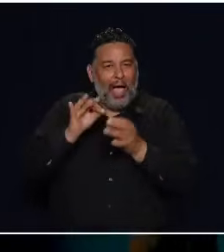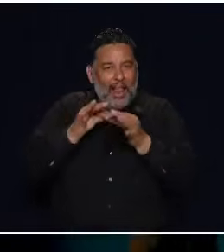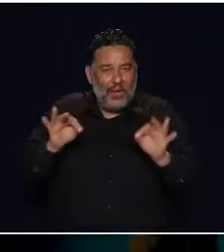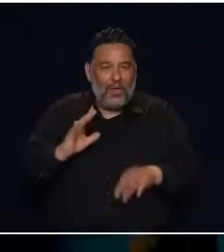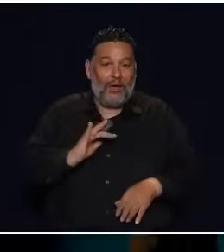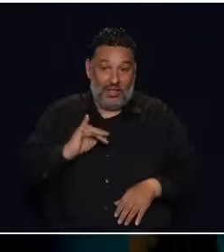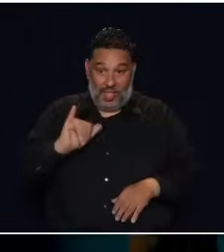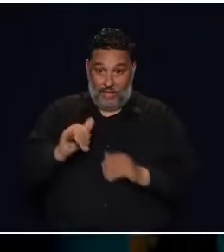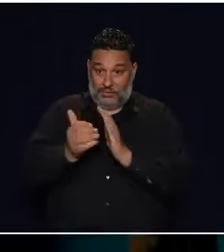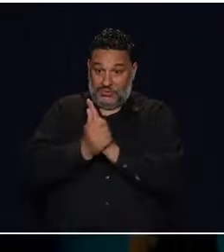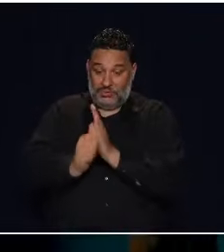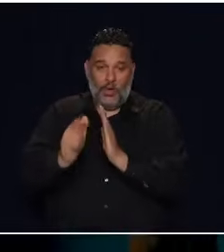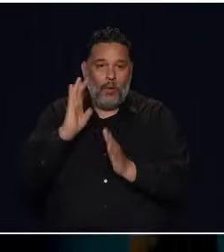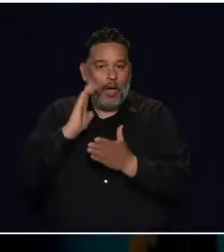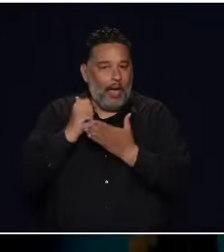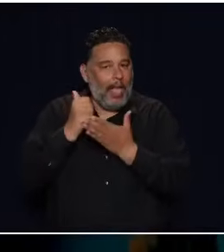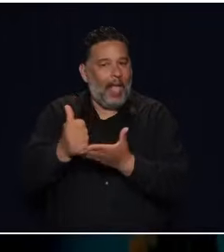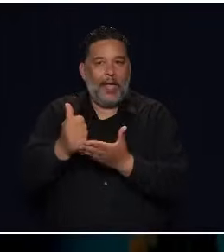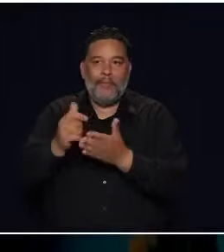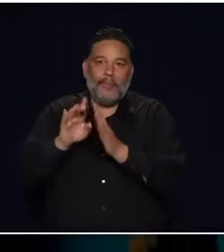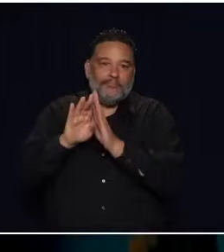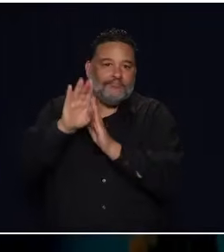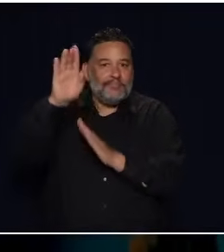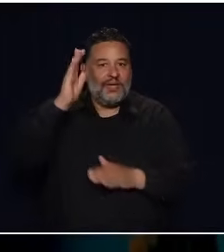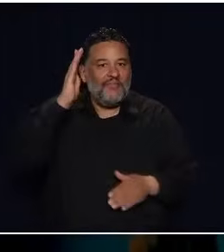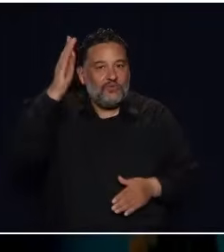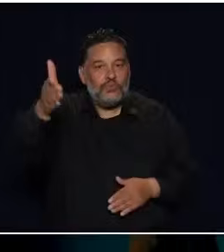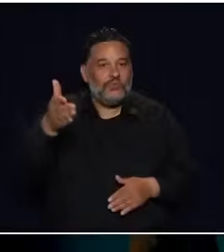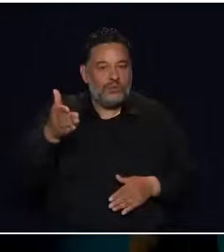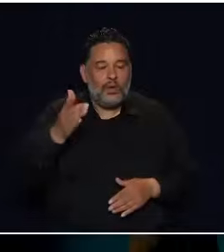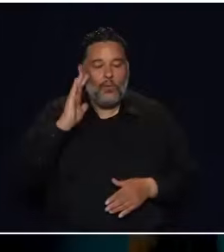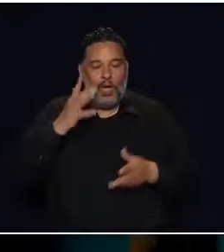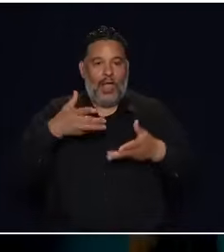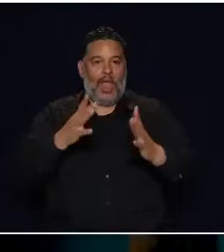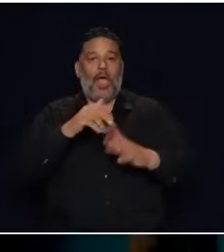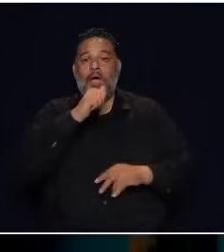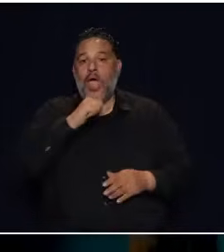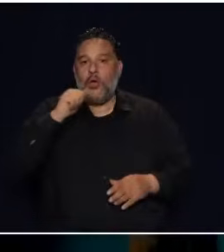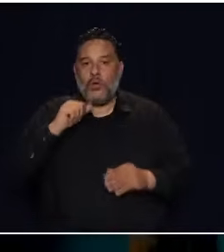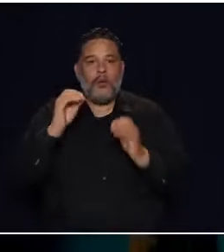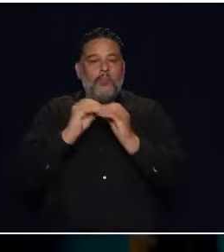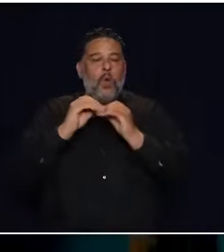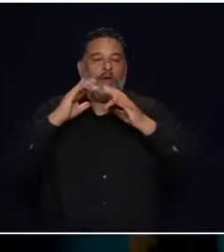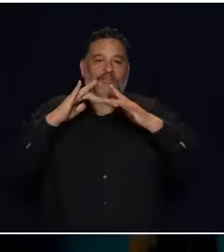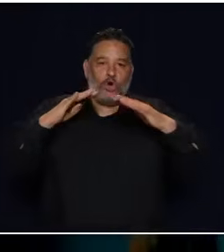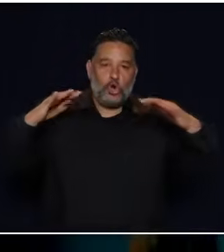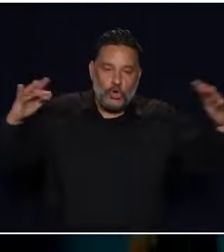T IS A LIFE-LONG SKILL TO GIVE